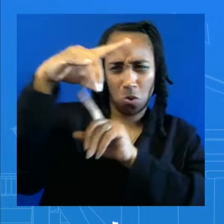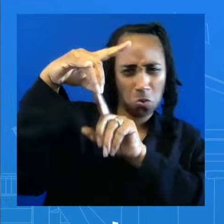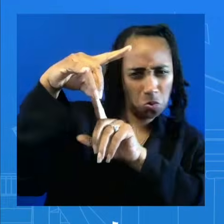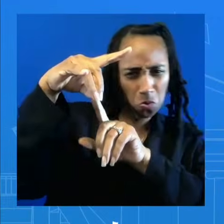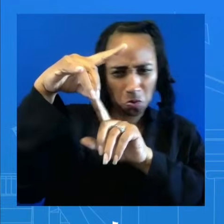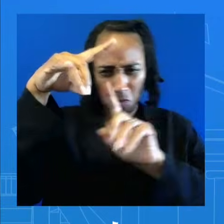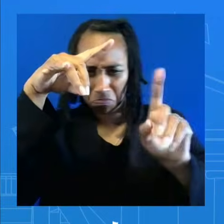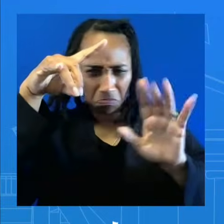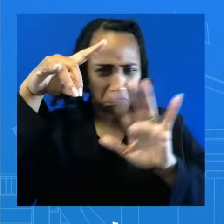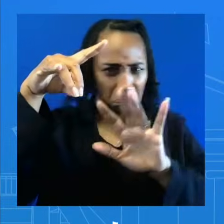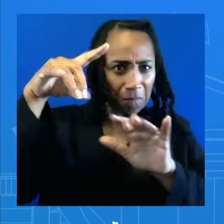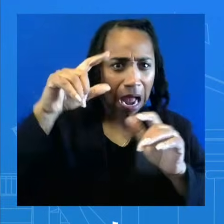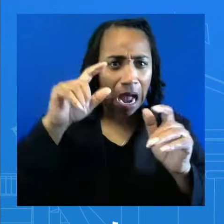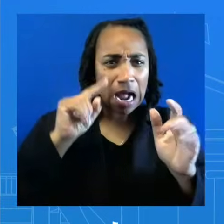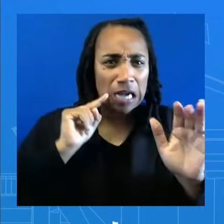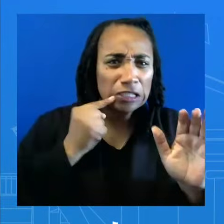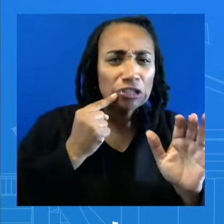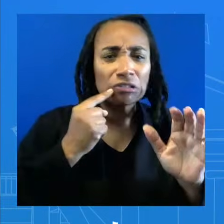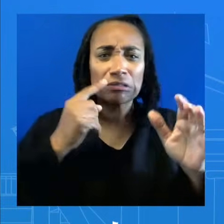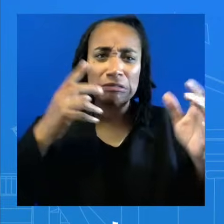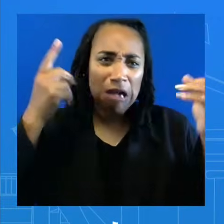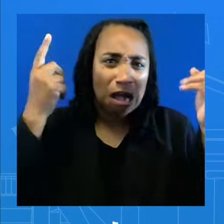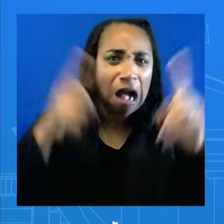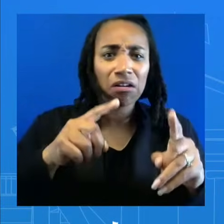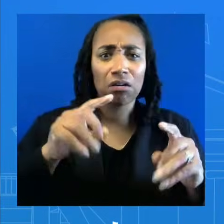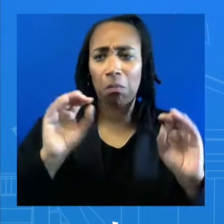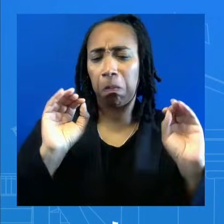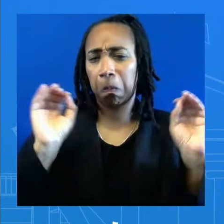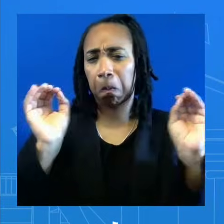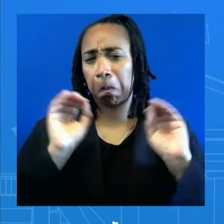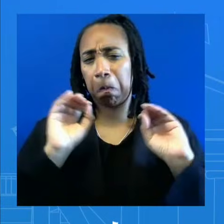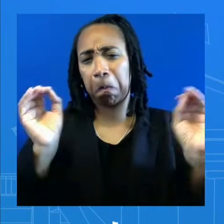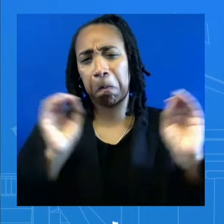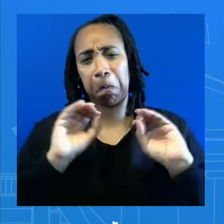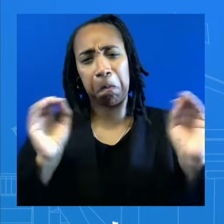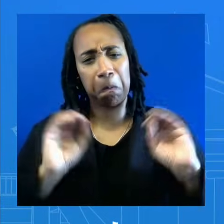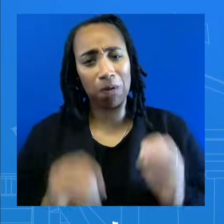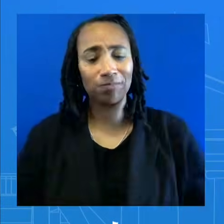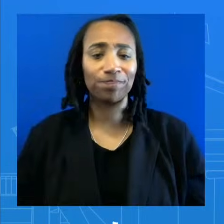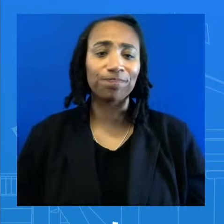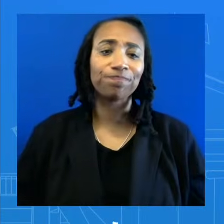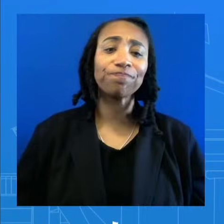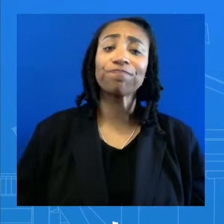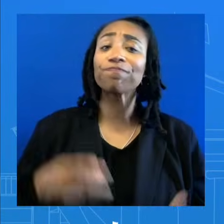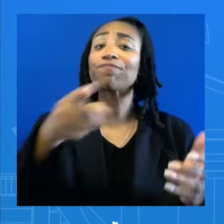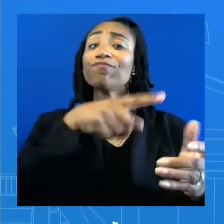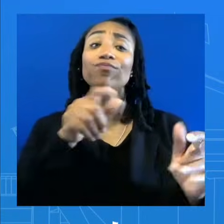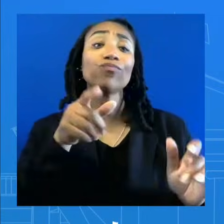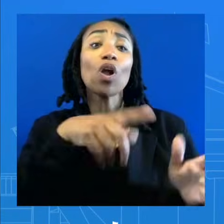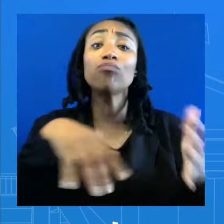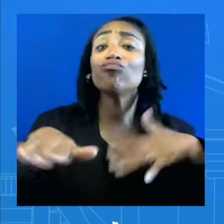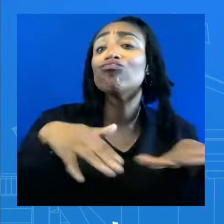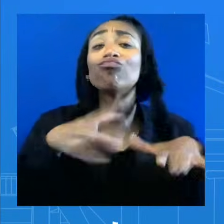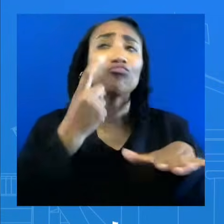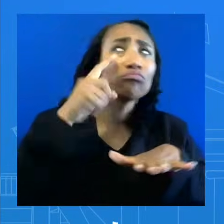it appears that many of the reported sightings are actually manned aircraft that are being operated lawfully. The United States Coast Guard